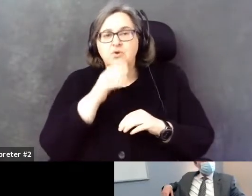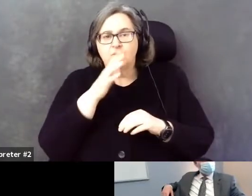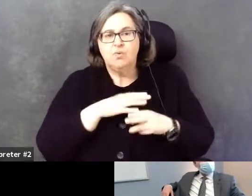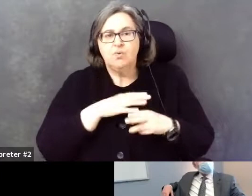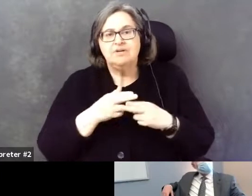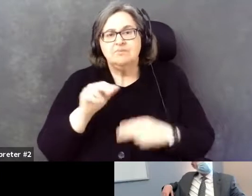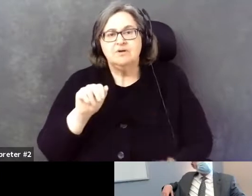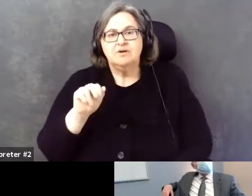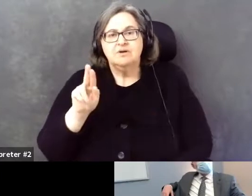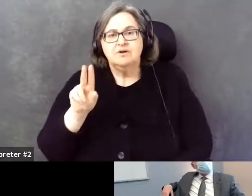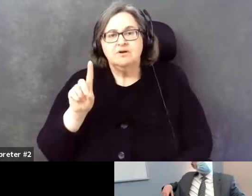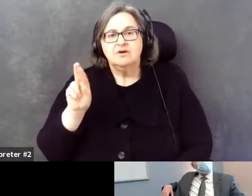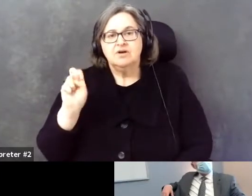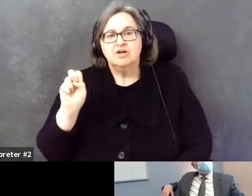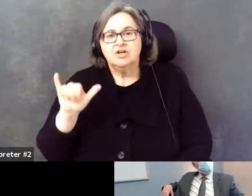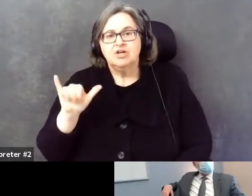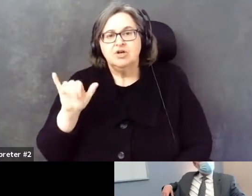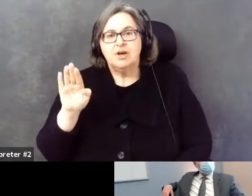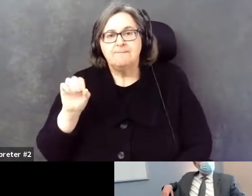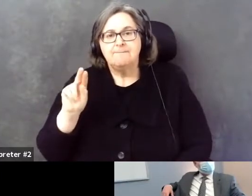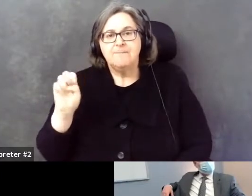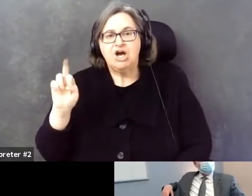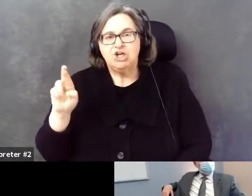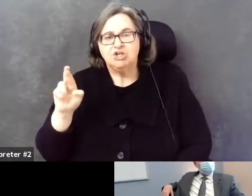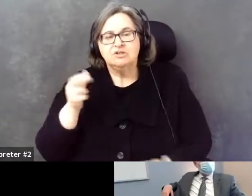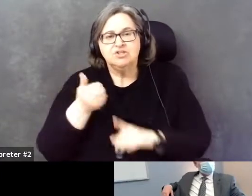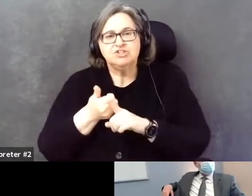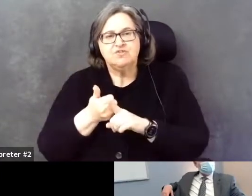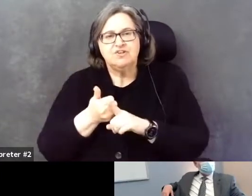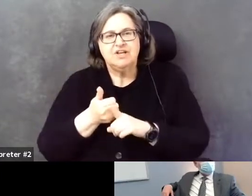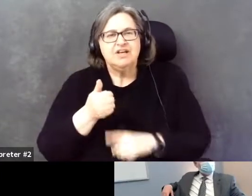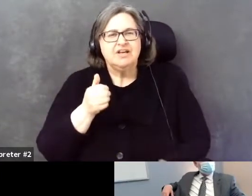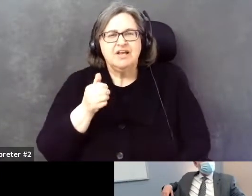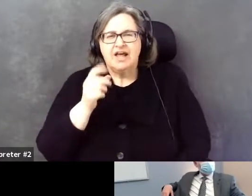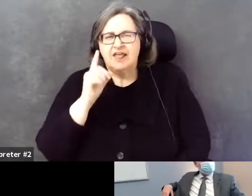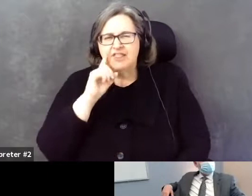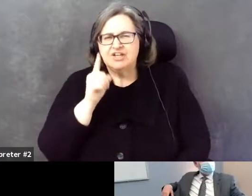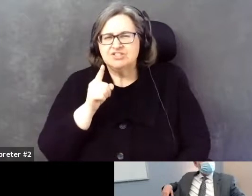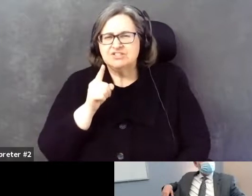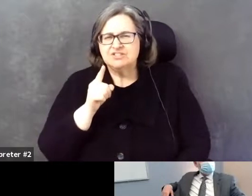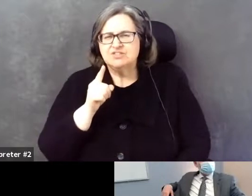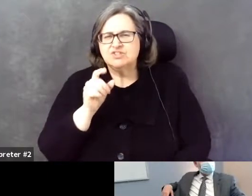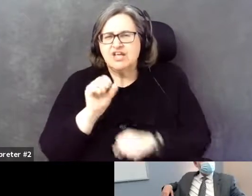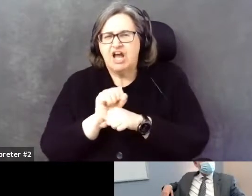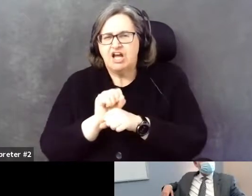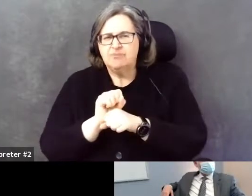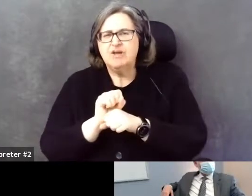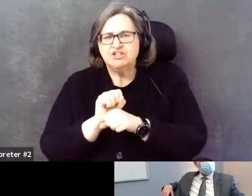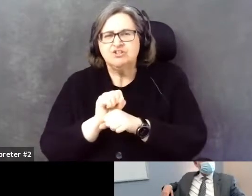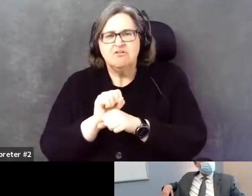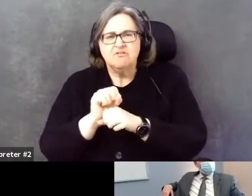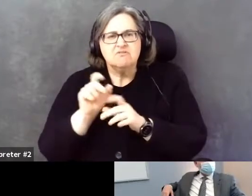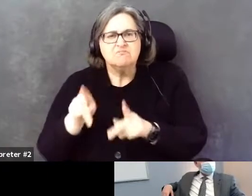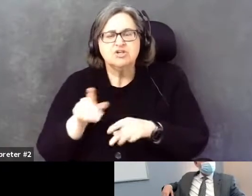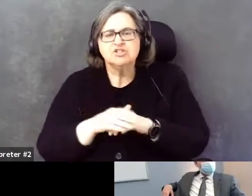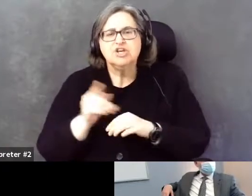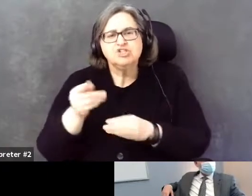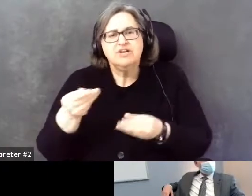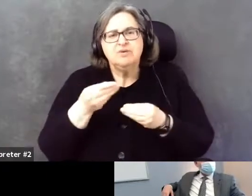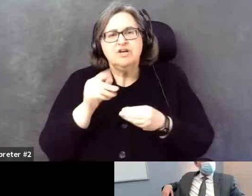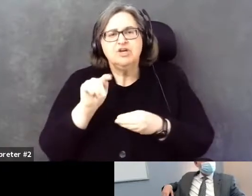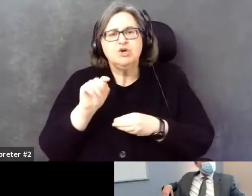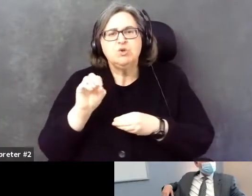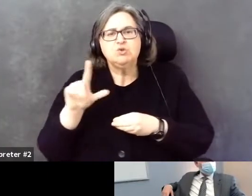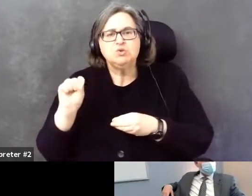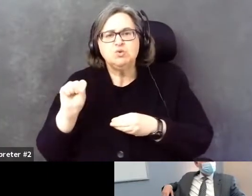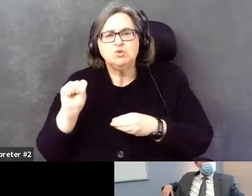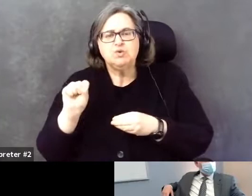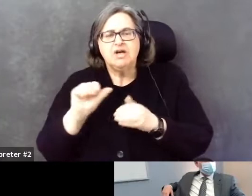She was the occupational side of it. She would provide me with tools and how to keep my job